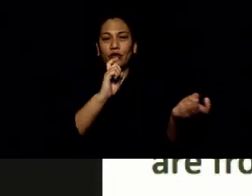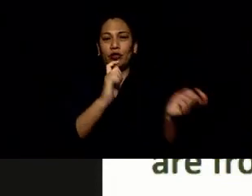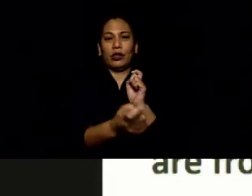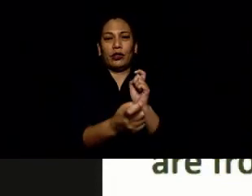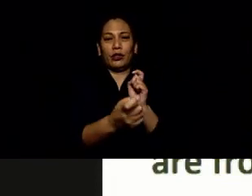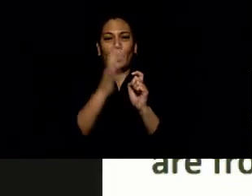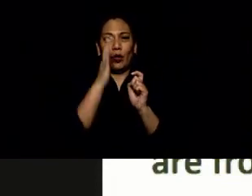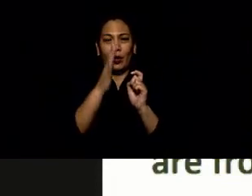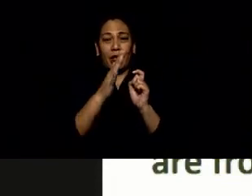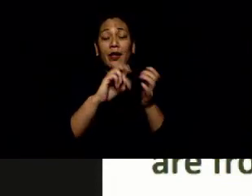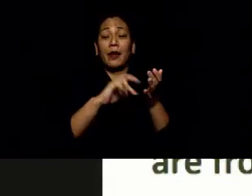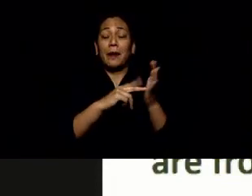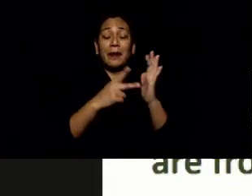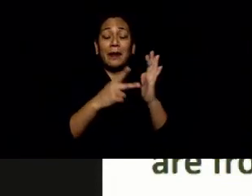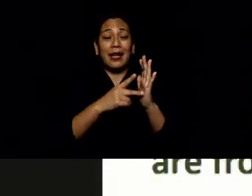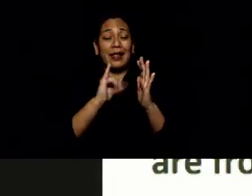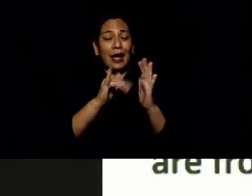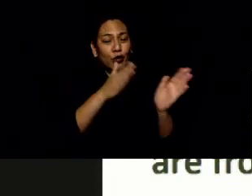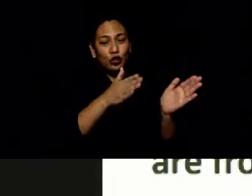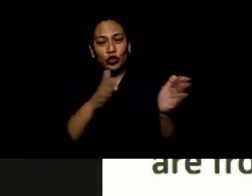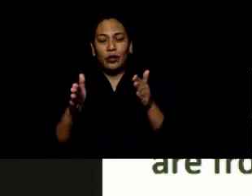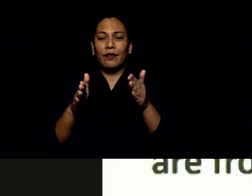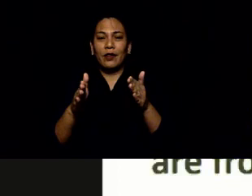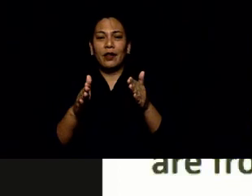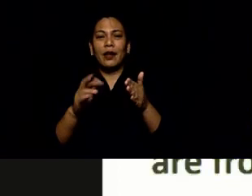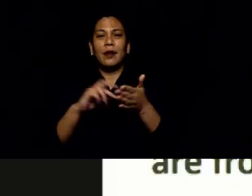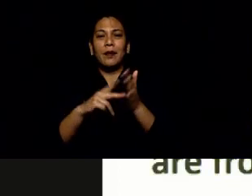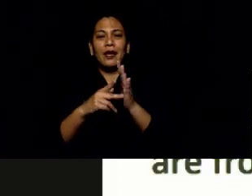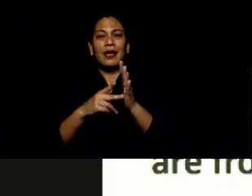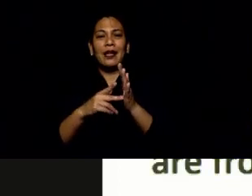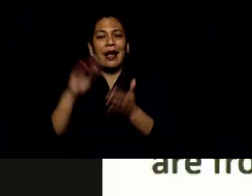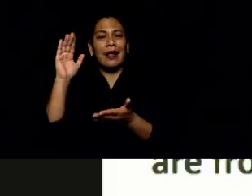make that shift to a decarbonized future.